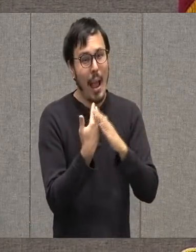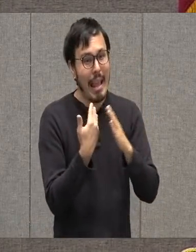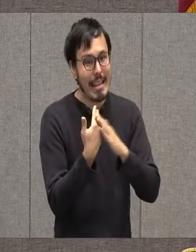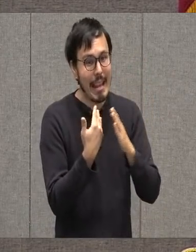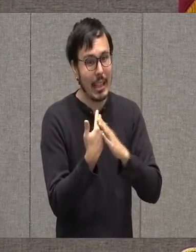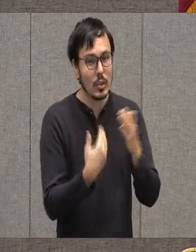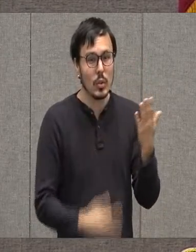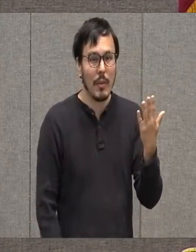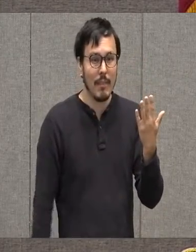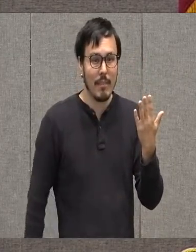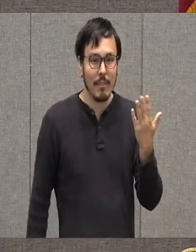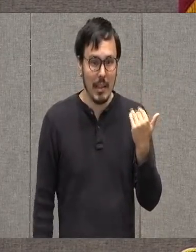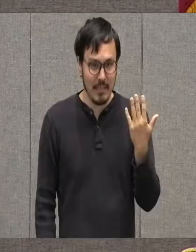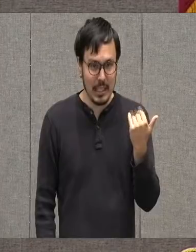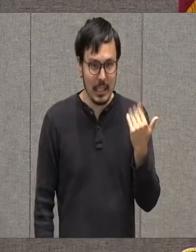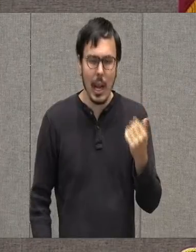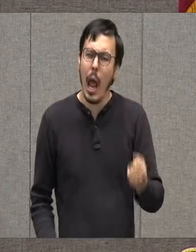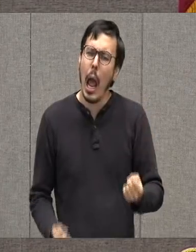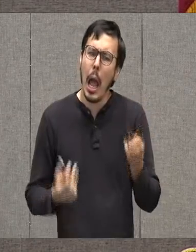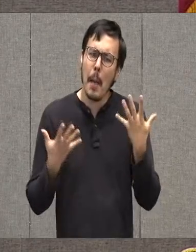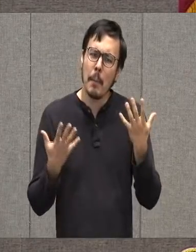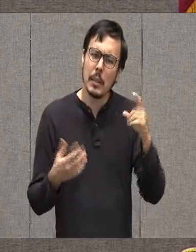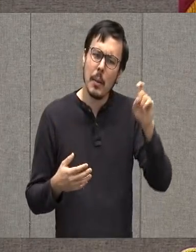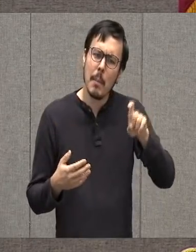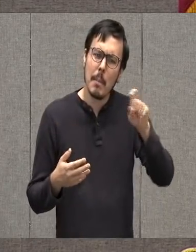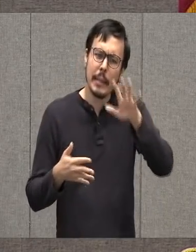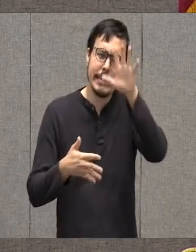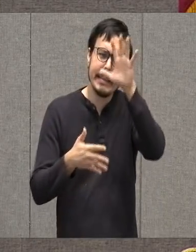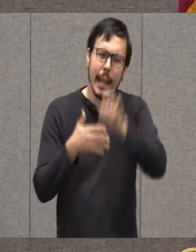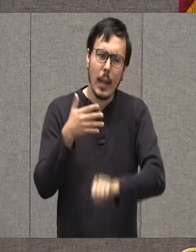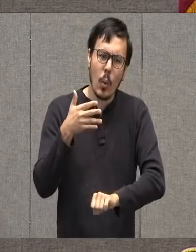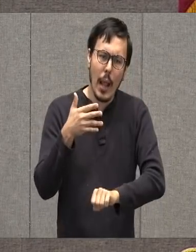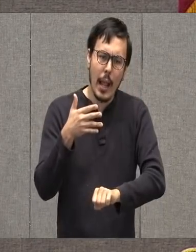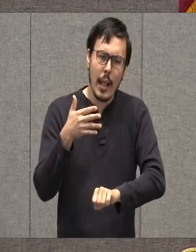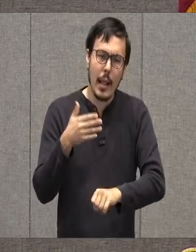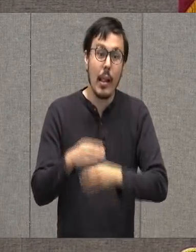So how many do I need to take away to get to 15?